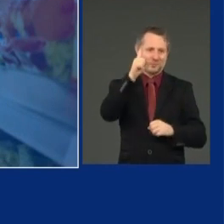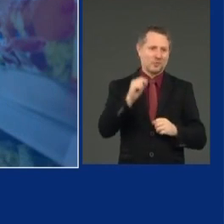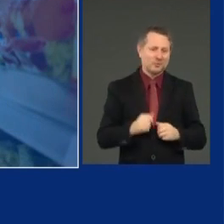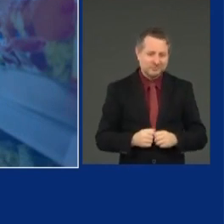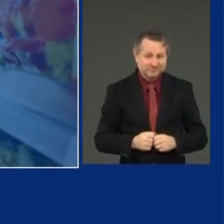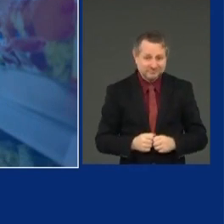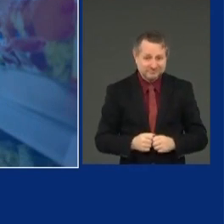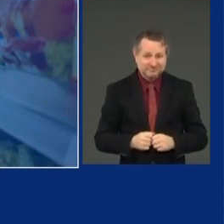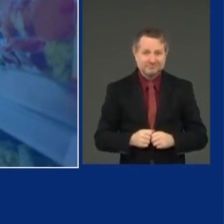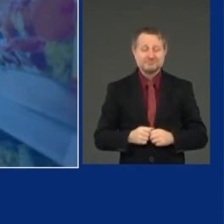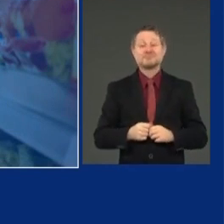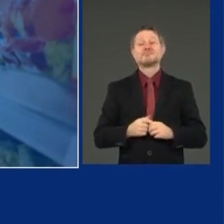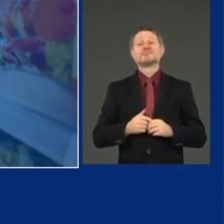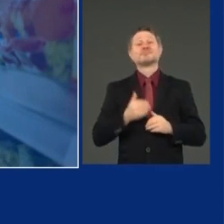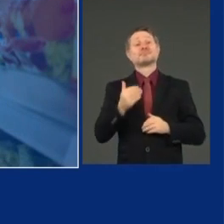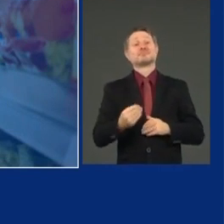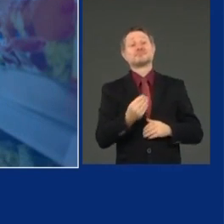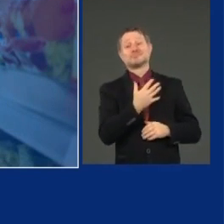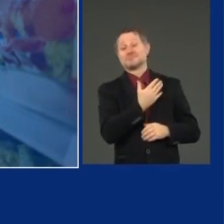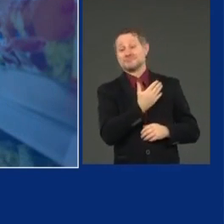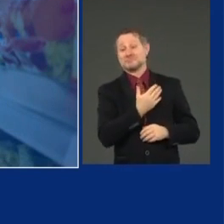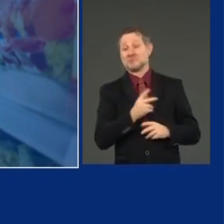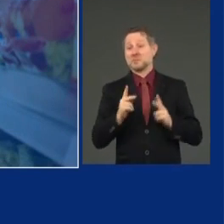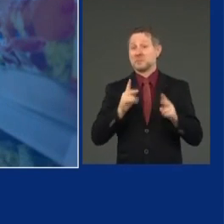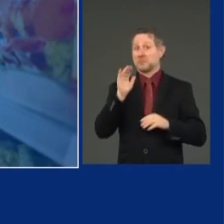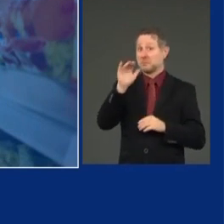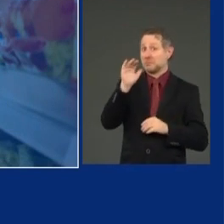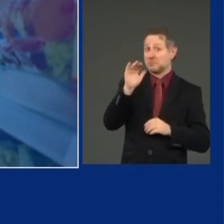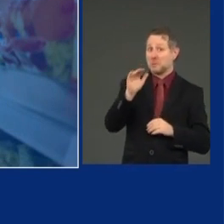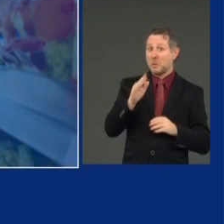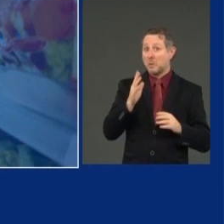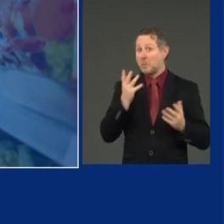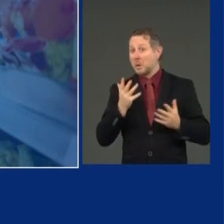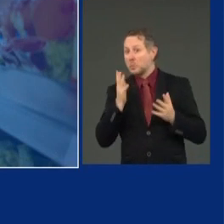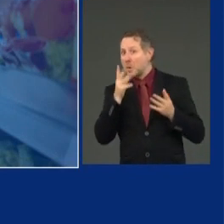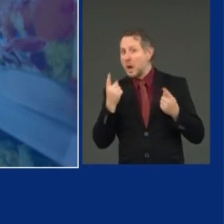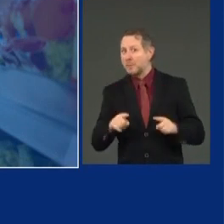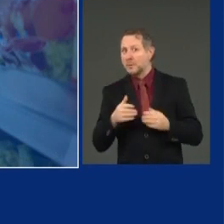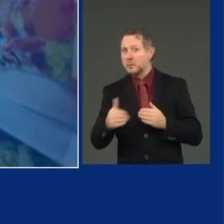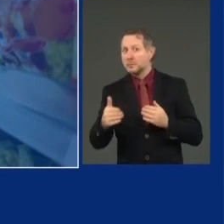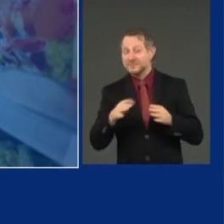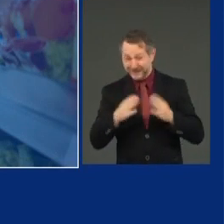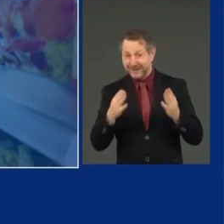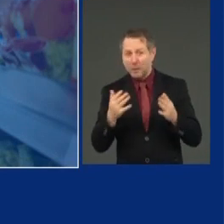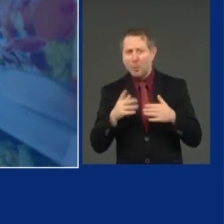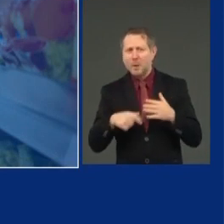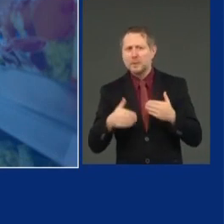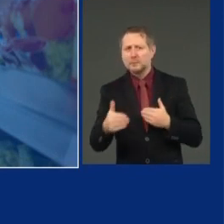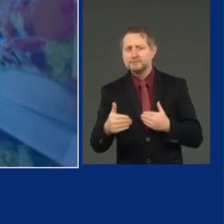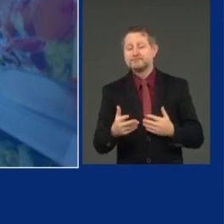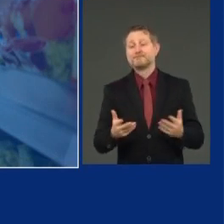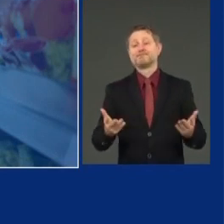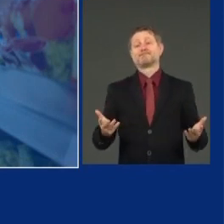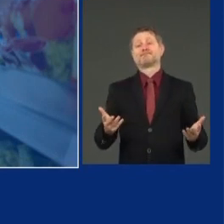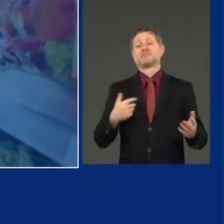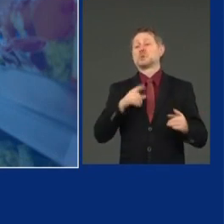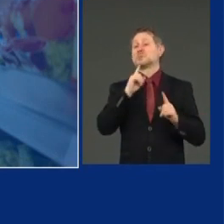CAN COME UP WITH A WAY THAT DOES